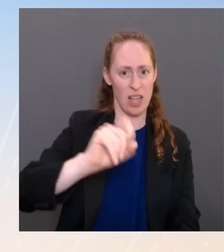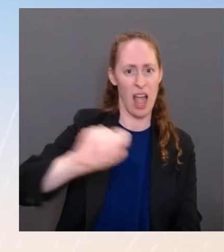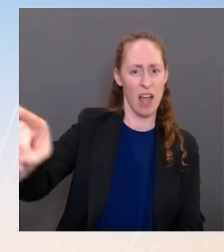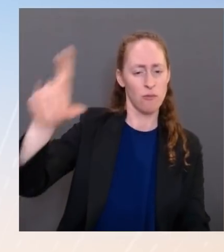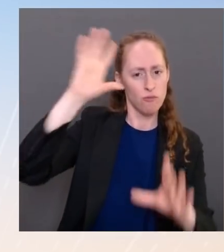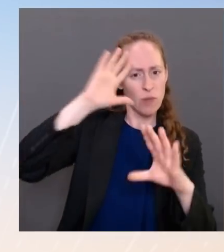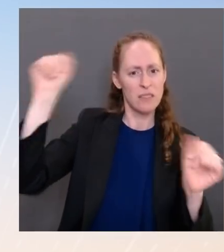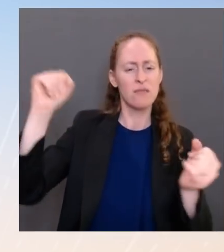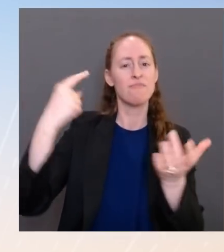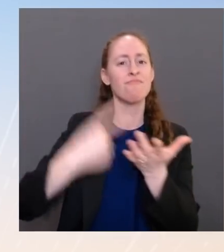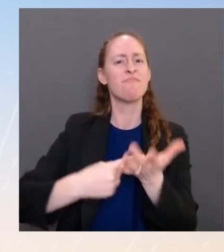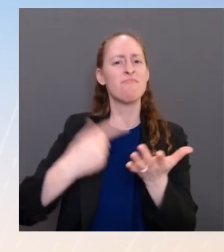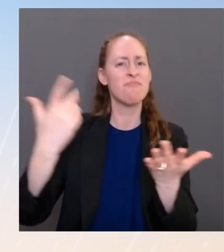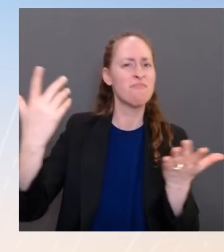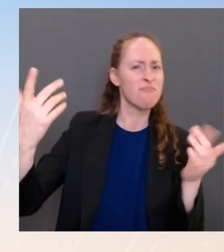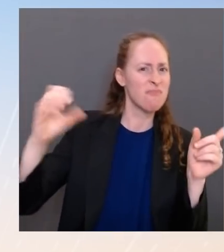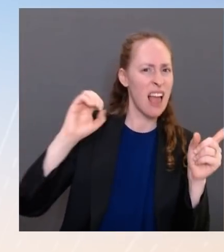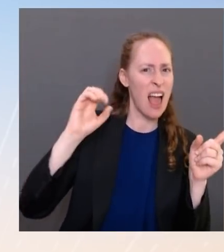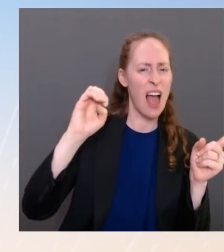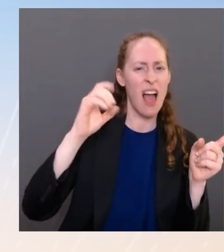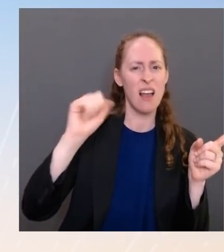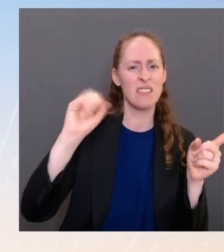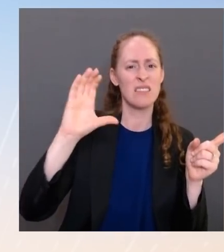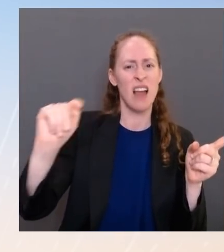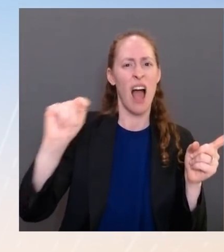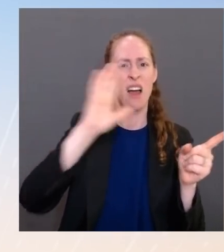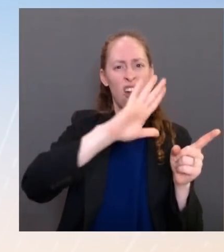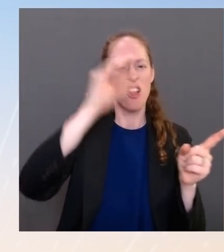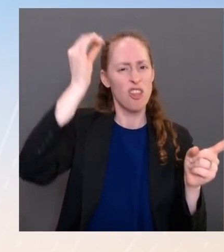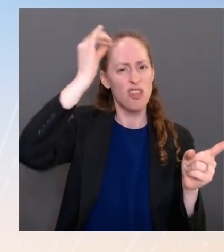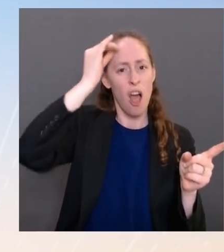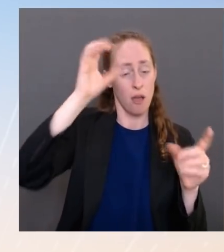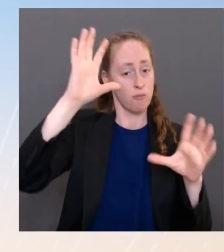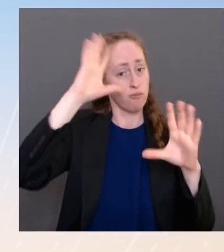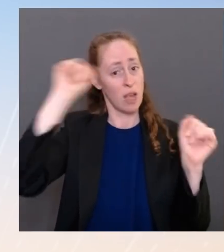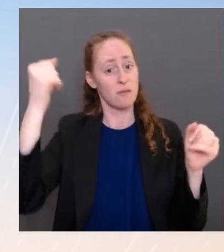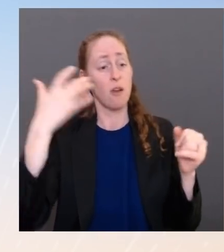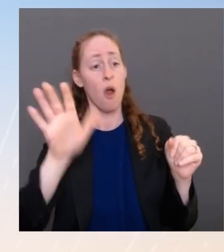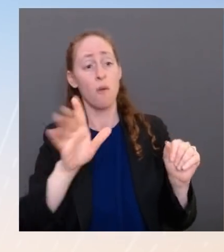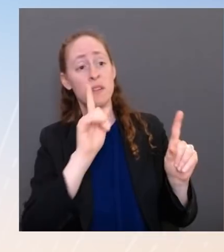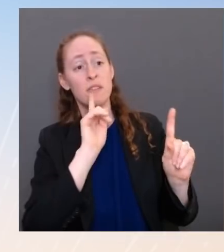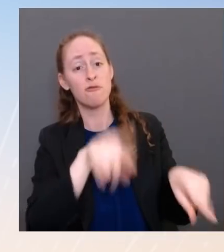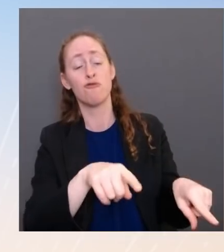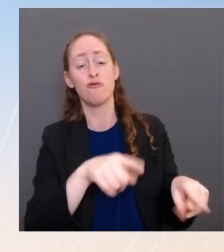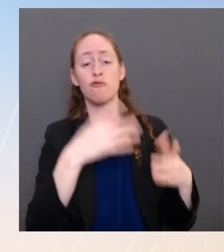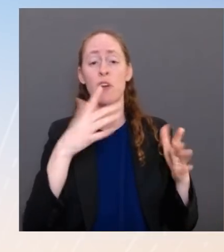And his view of a lot of these comments is that people are freaking out in some capacity.